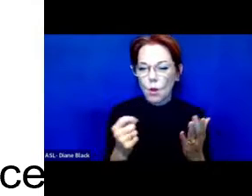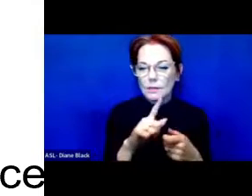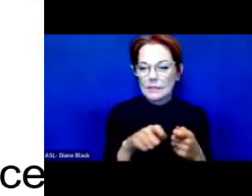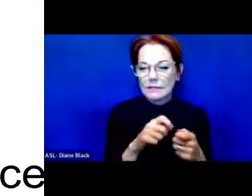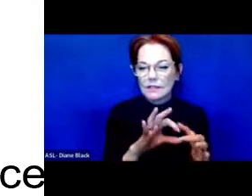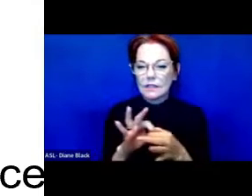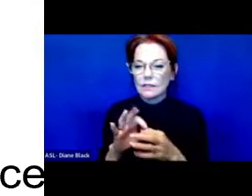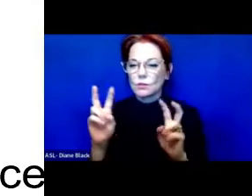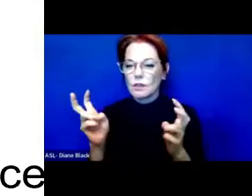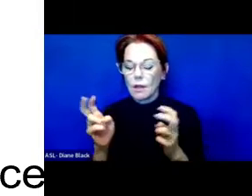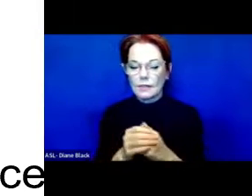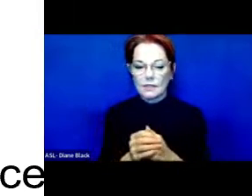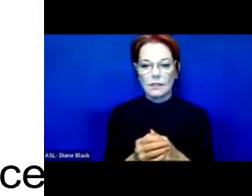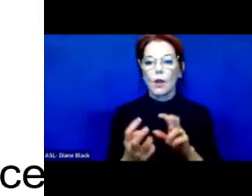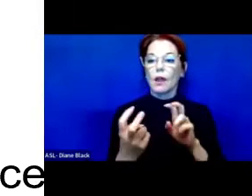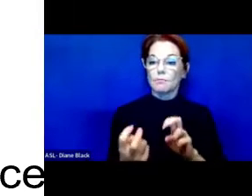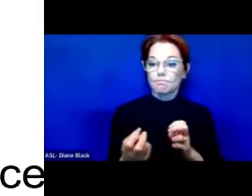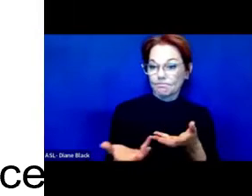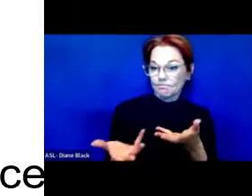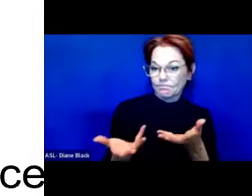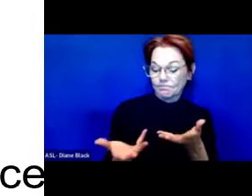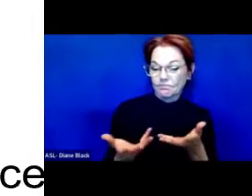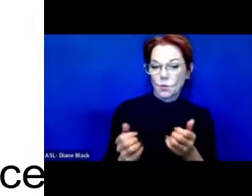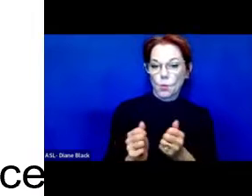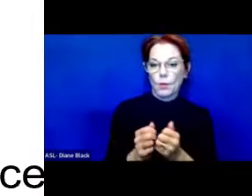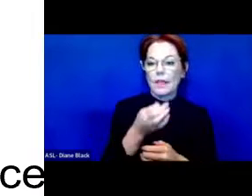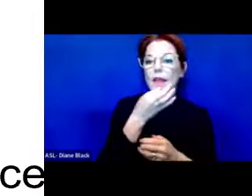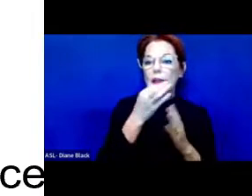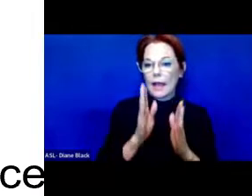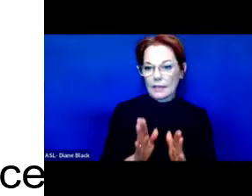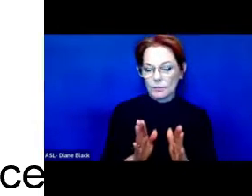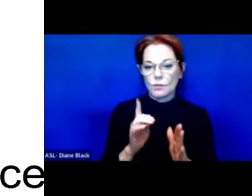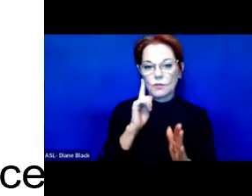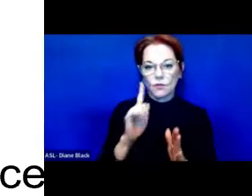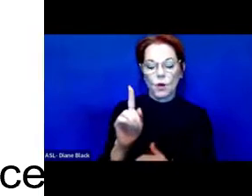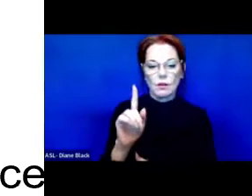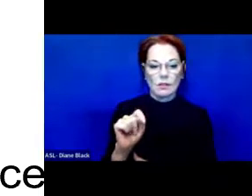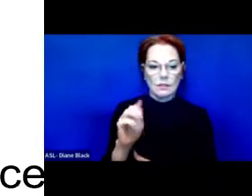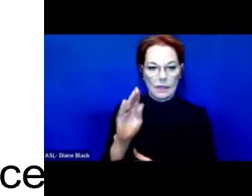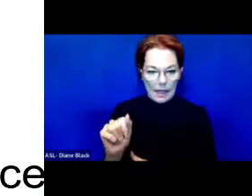Of course, consulting with experts on the topic of brain injury, including NASHIA, of course, our partners on that,